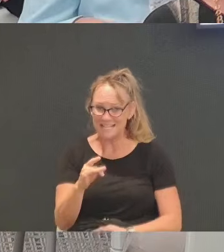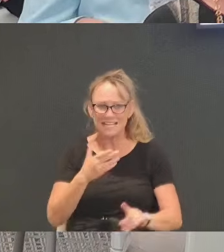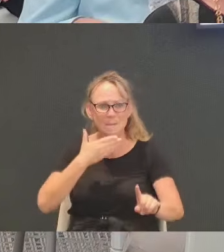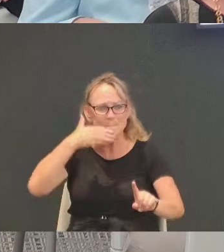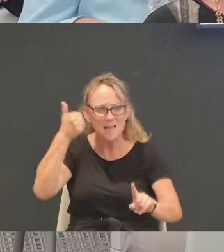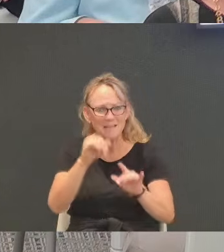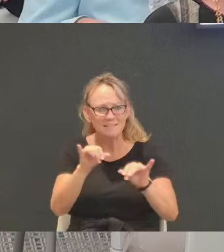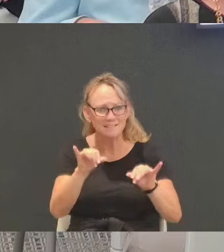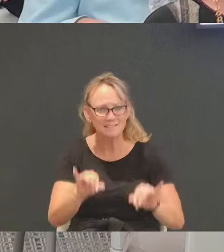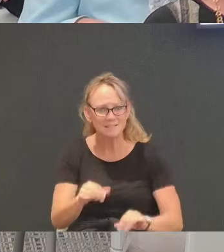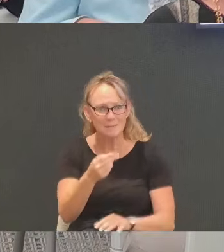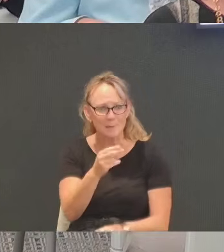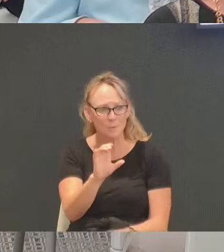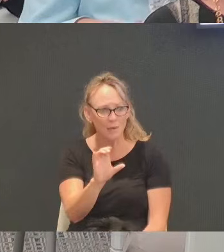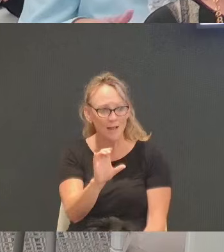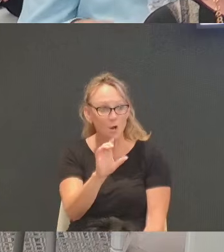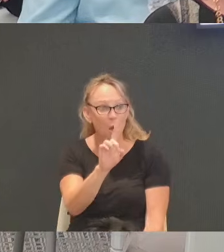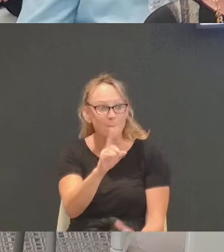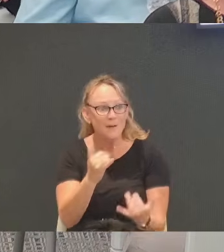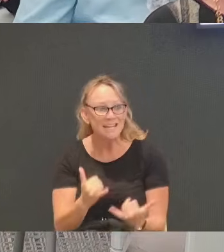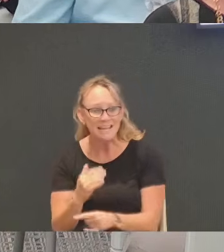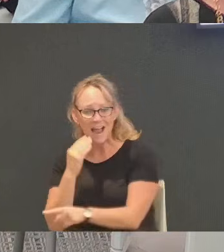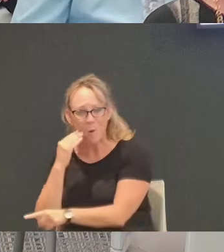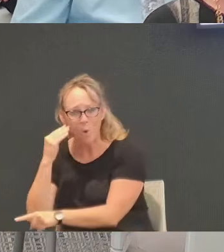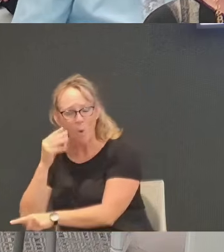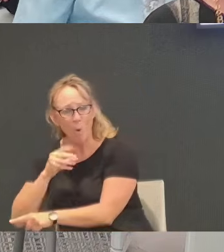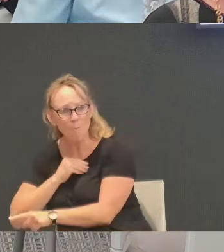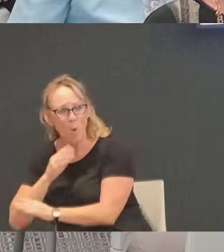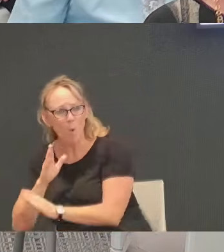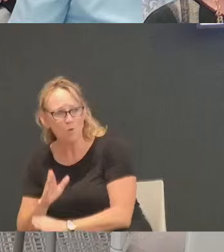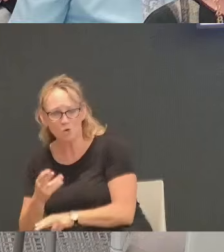but right now homeowners are struggling and we have an increase in homelessness. So,